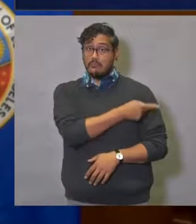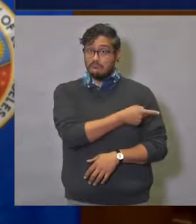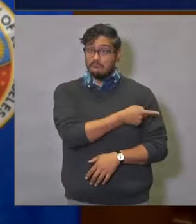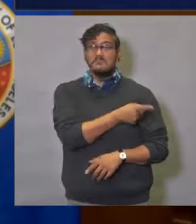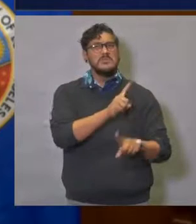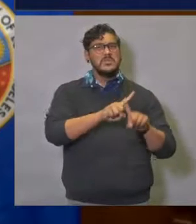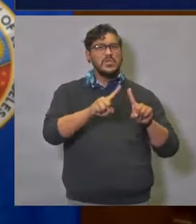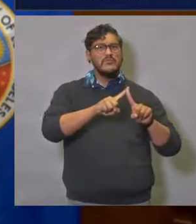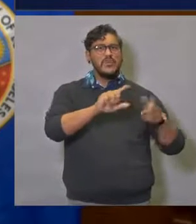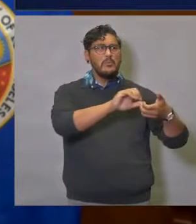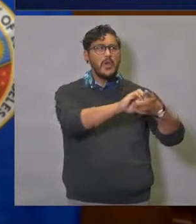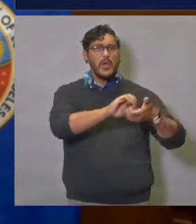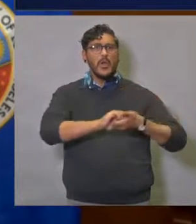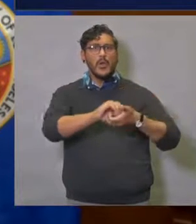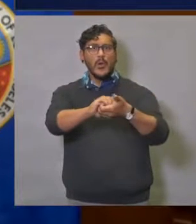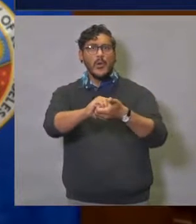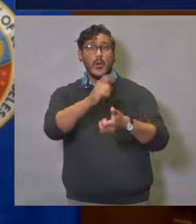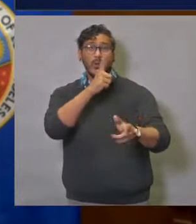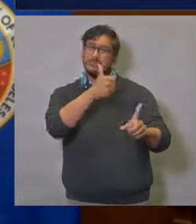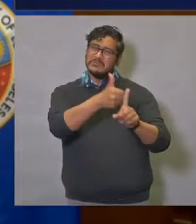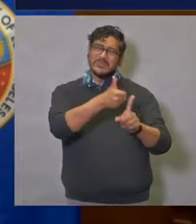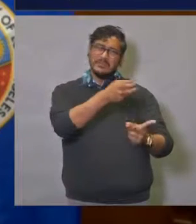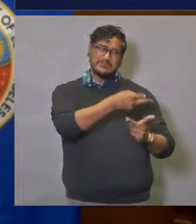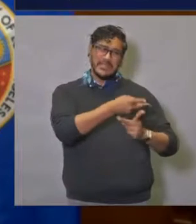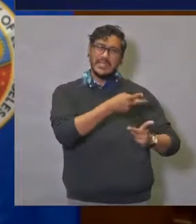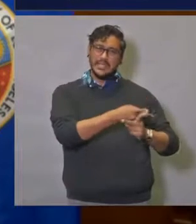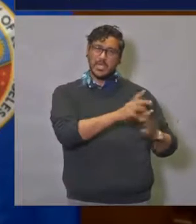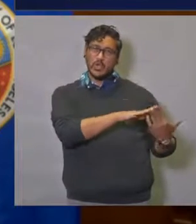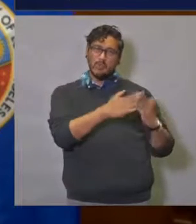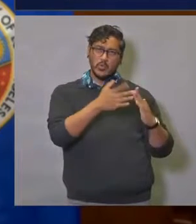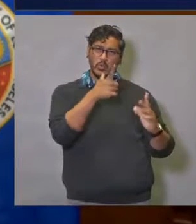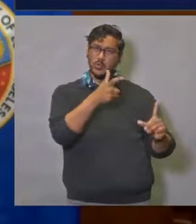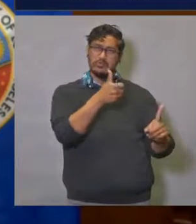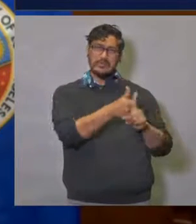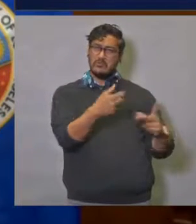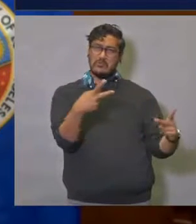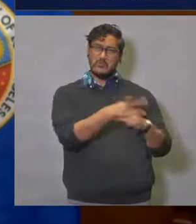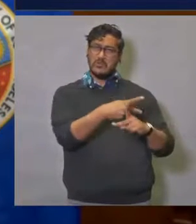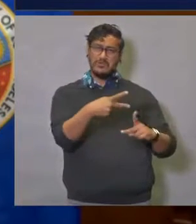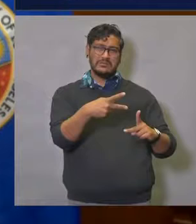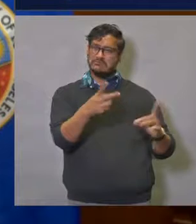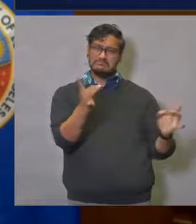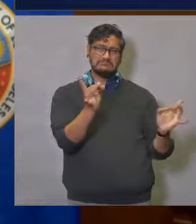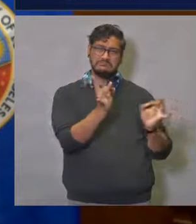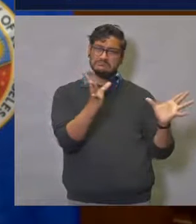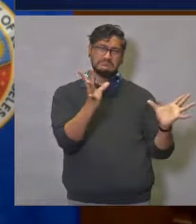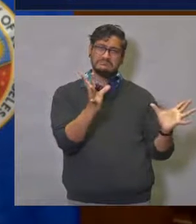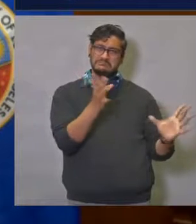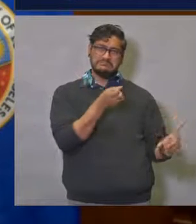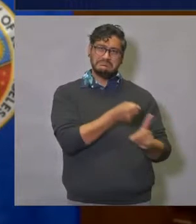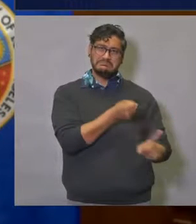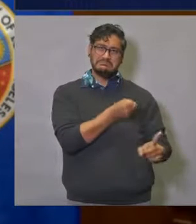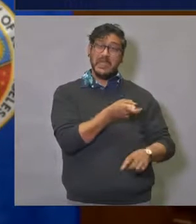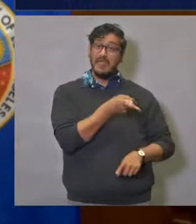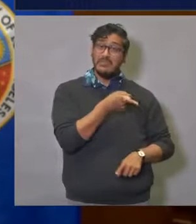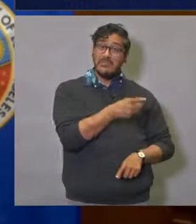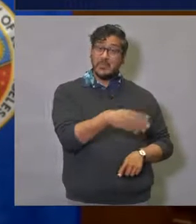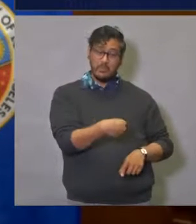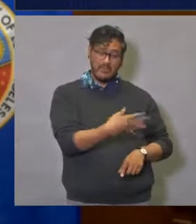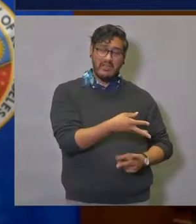ARE HEALTH PARTNERS